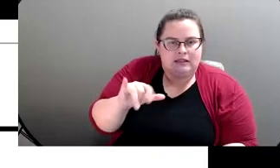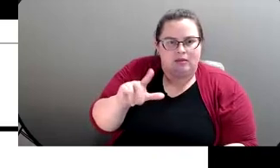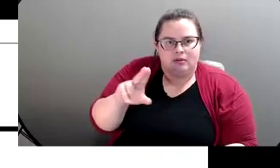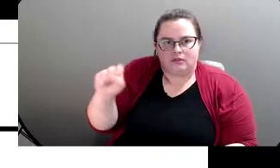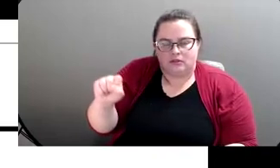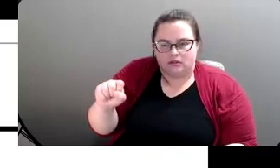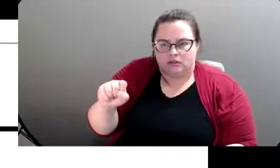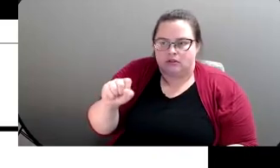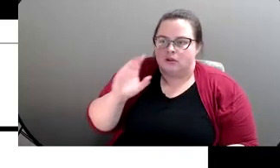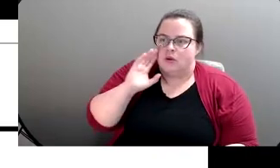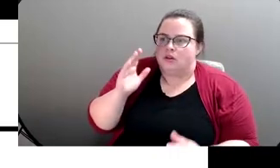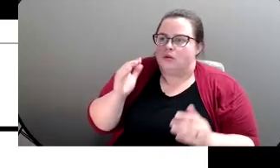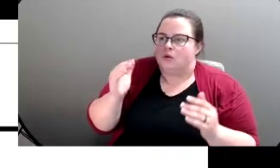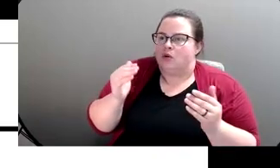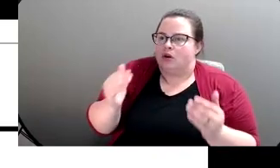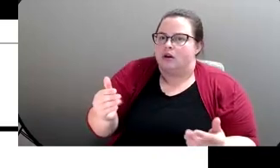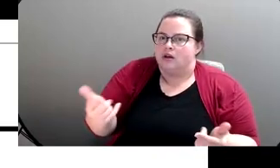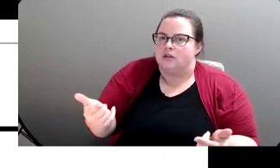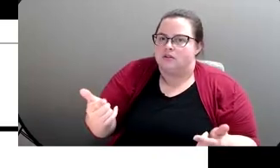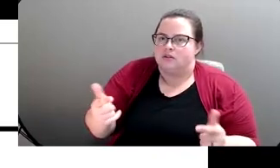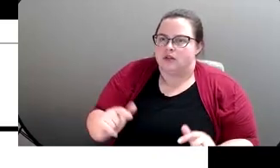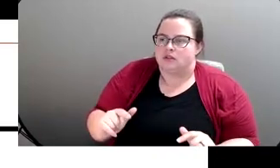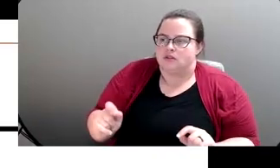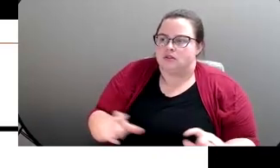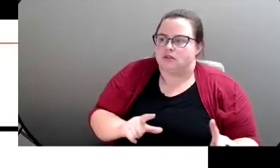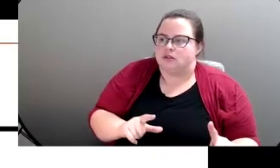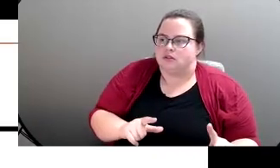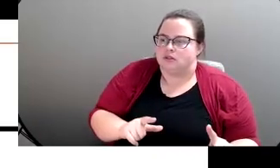Go ahead and we can move to the next one.